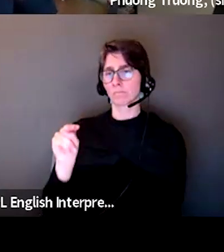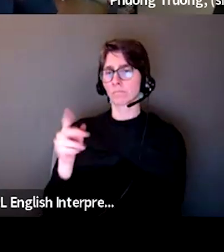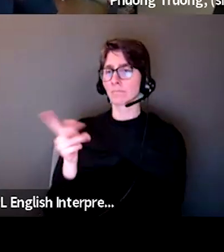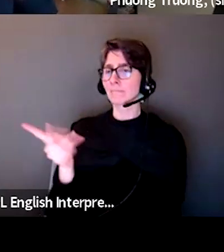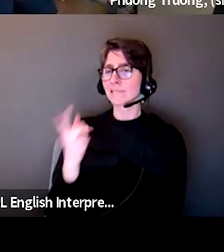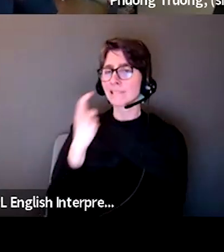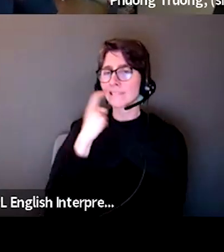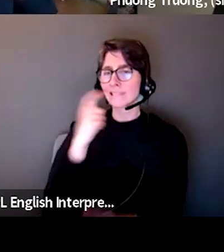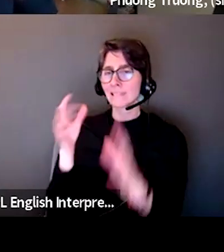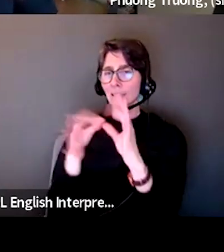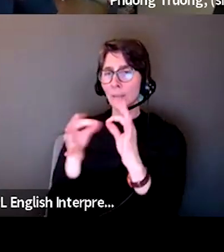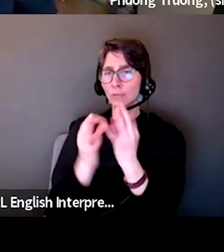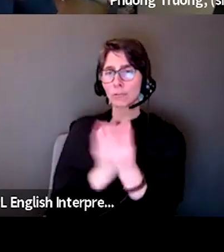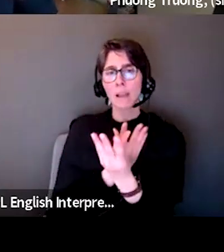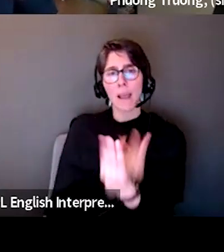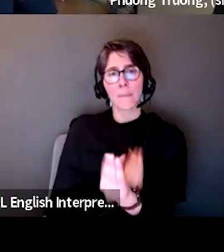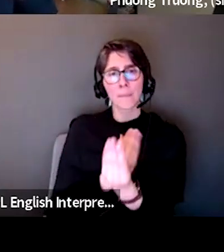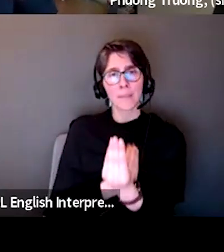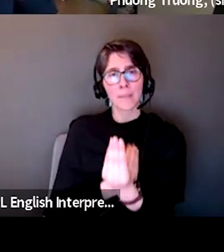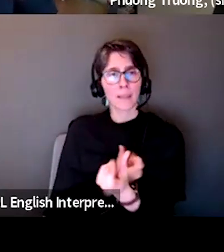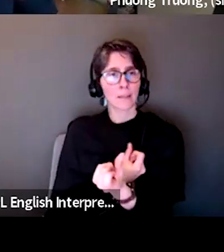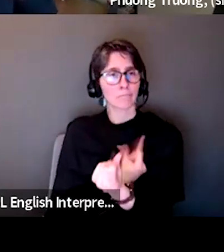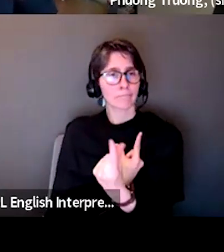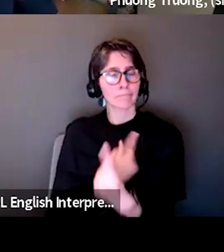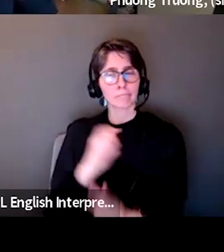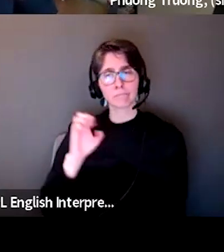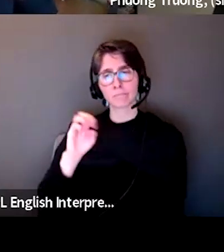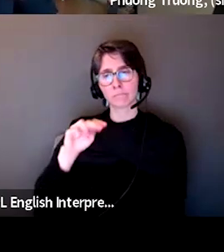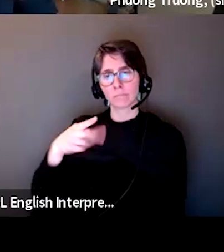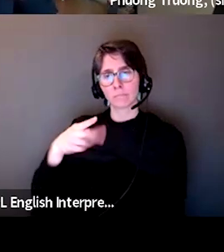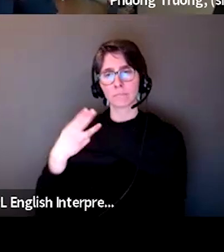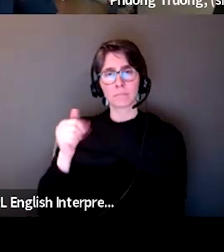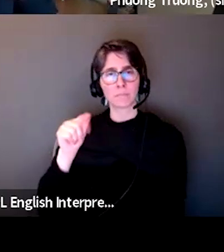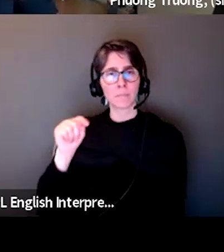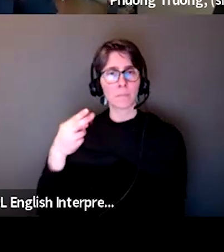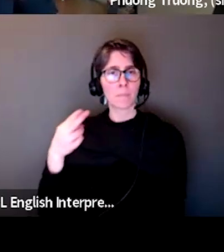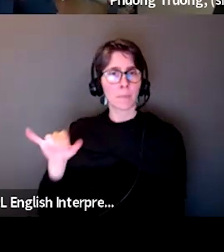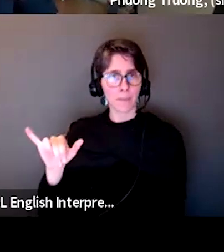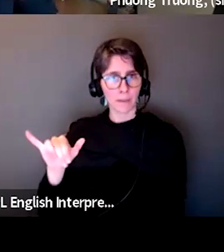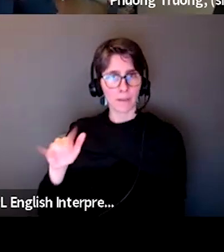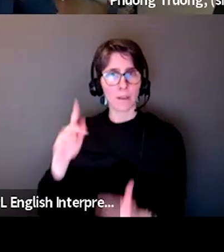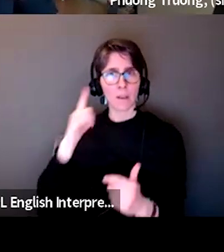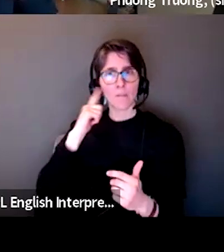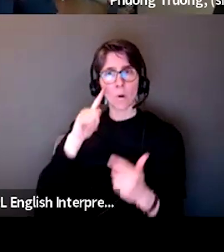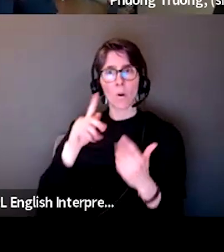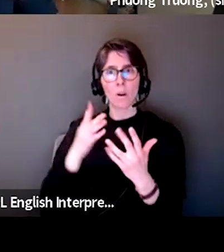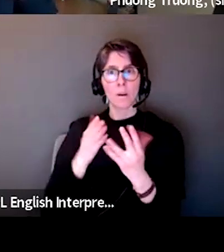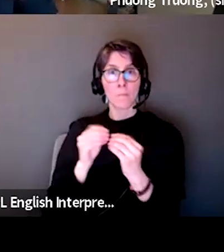senior staff and management, in terms of being open and transparent in the conversations with